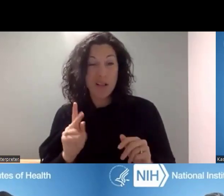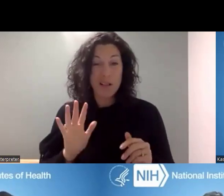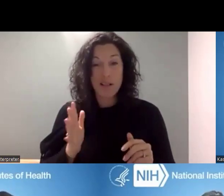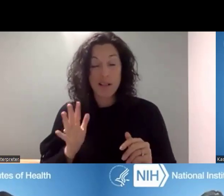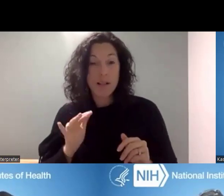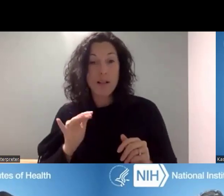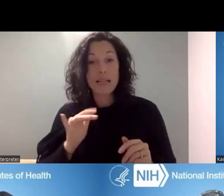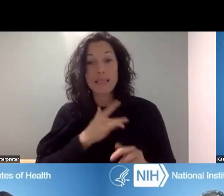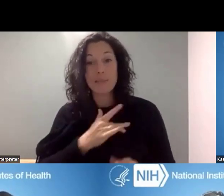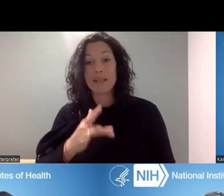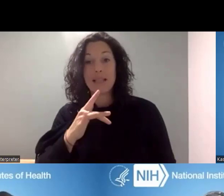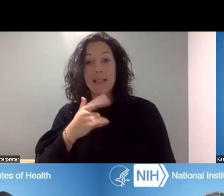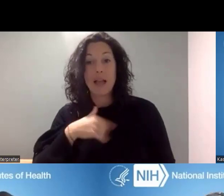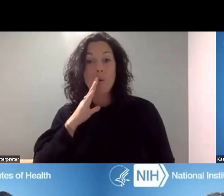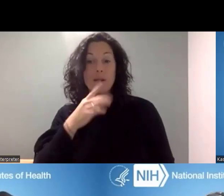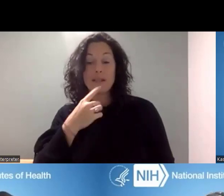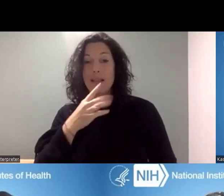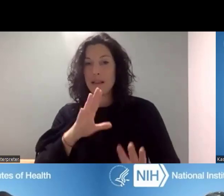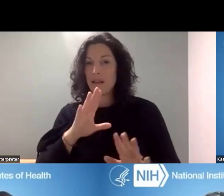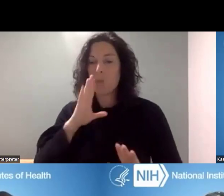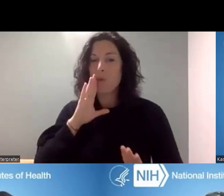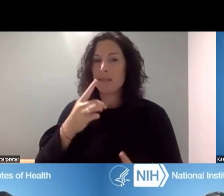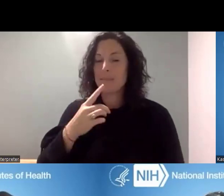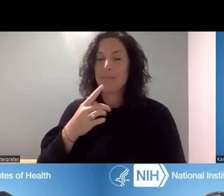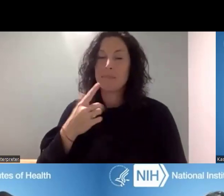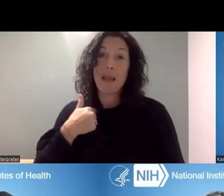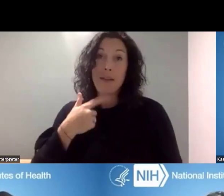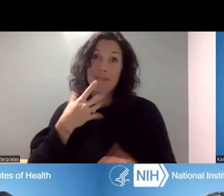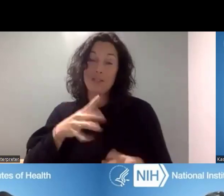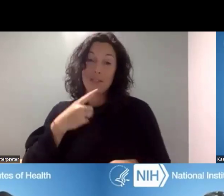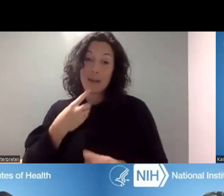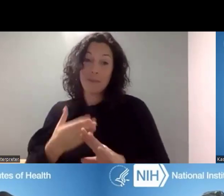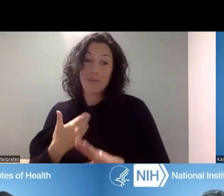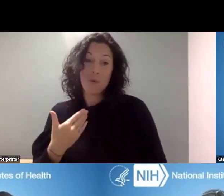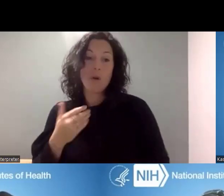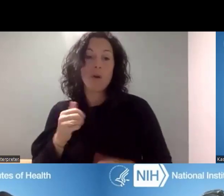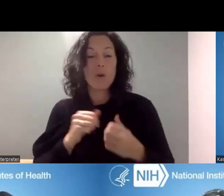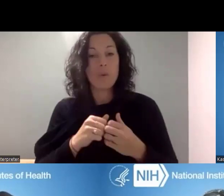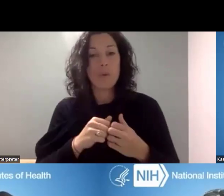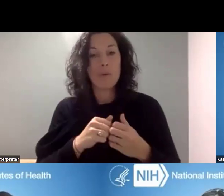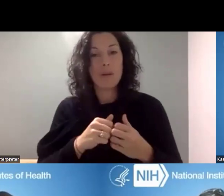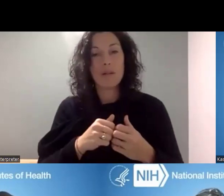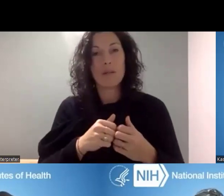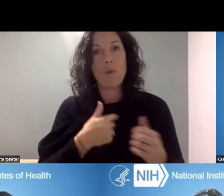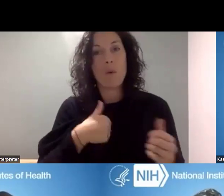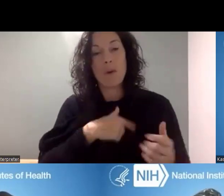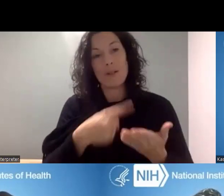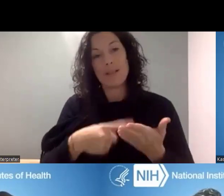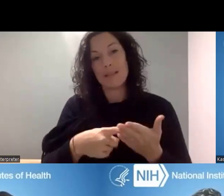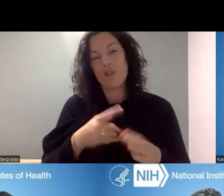Typically, I'm going to say this because I've said this before with ... as we were talking in our earlier presentation.